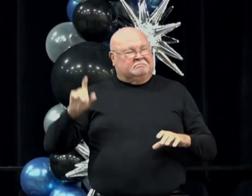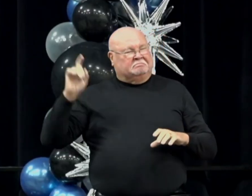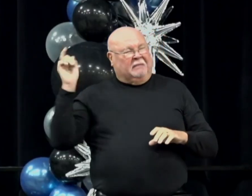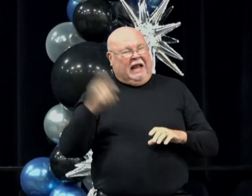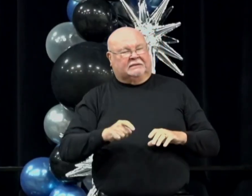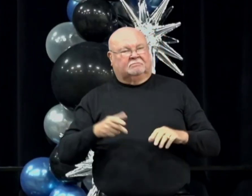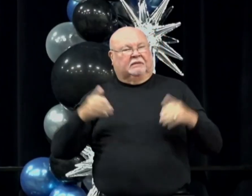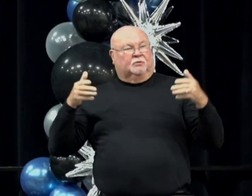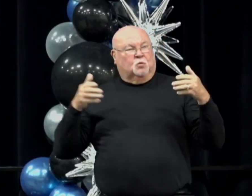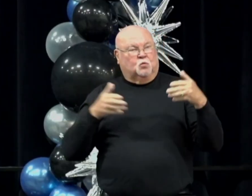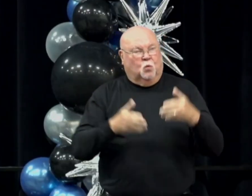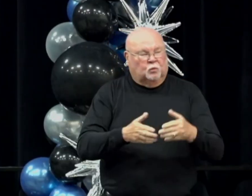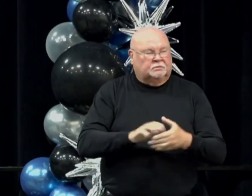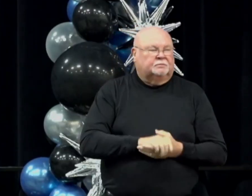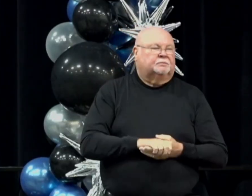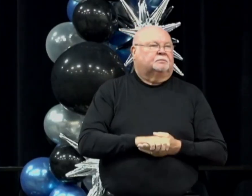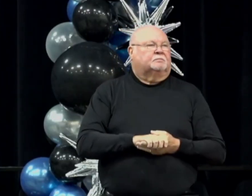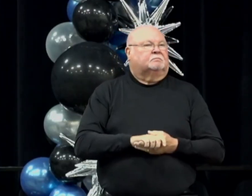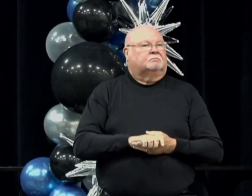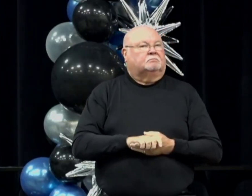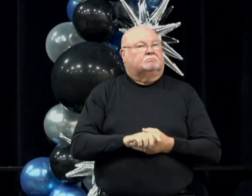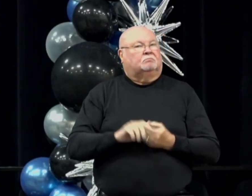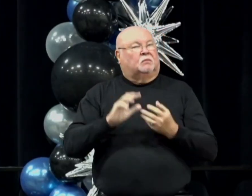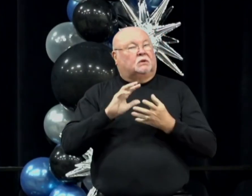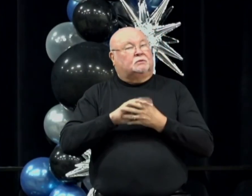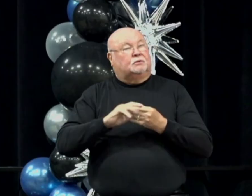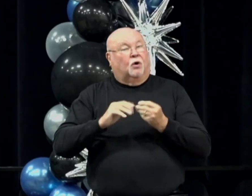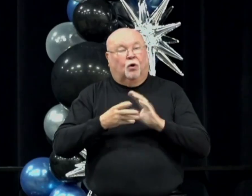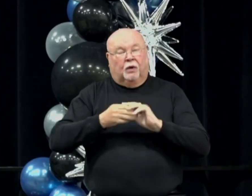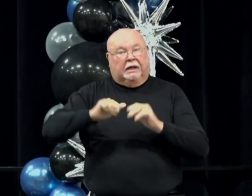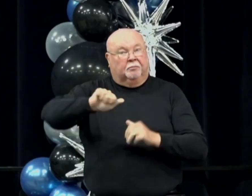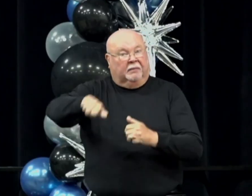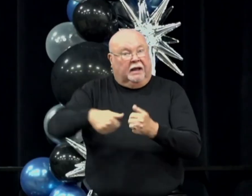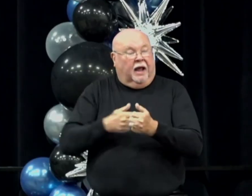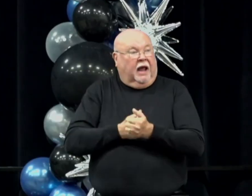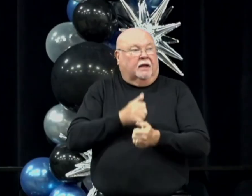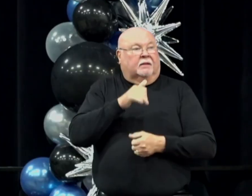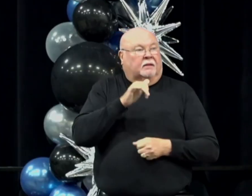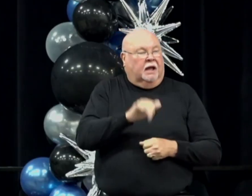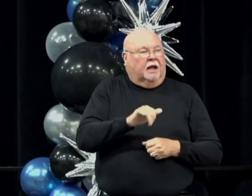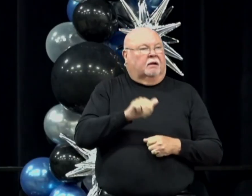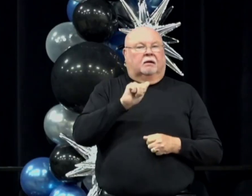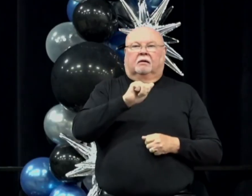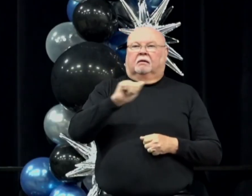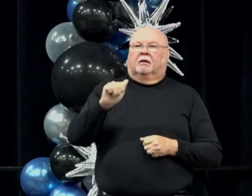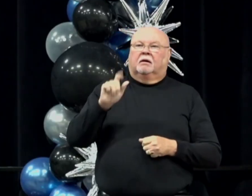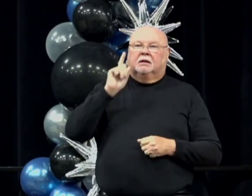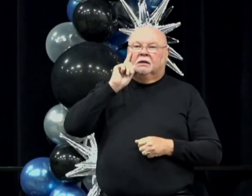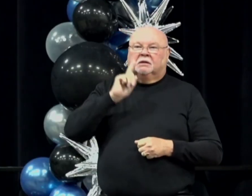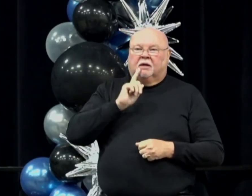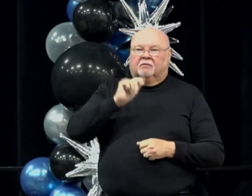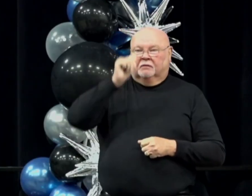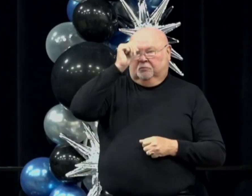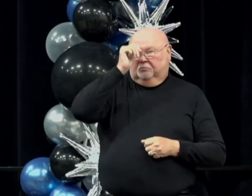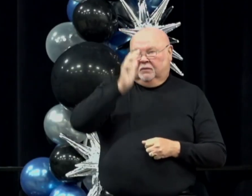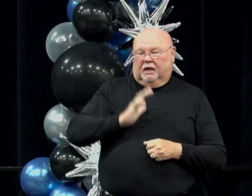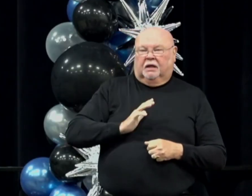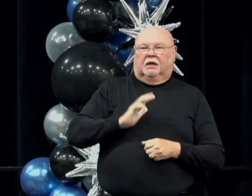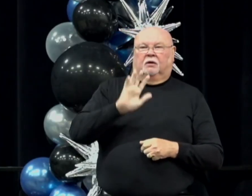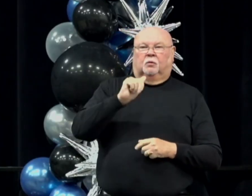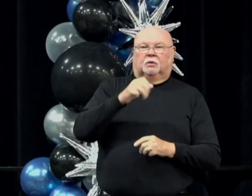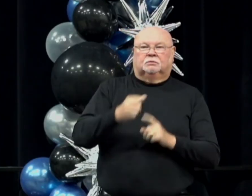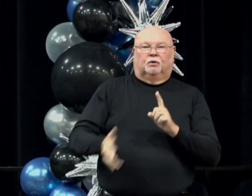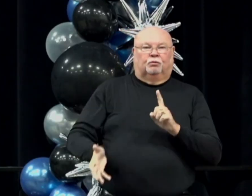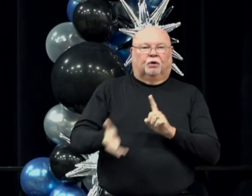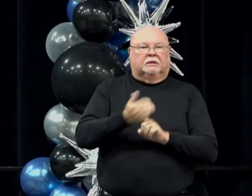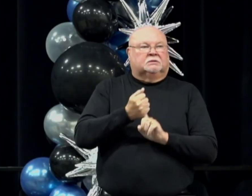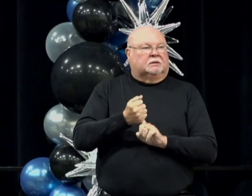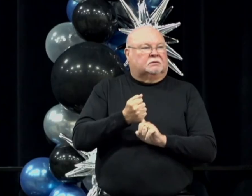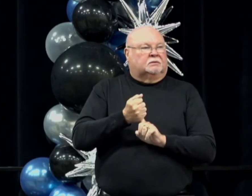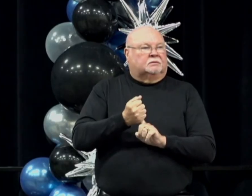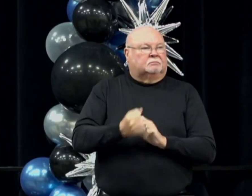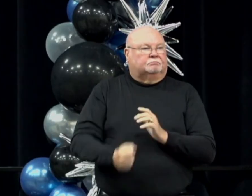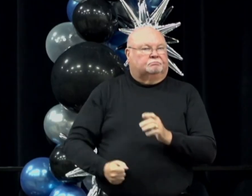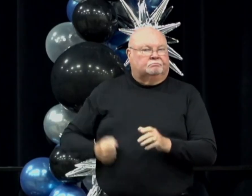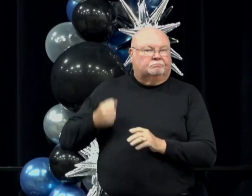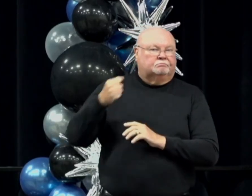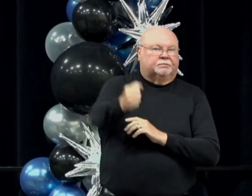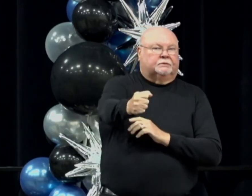knew we had to introduce, and the story behind that was a deaf man was arrested and put into